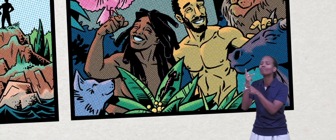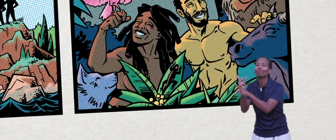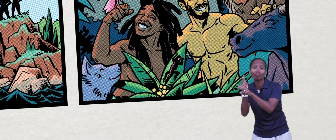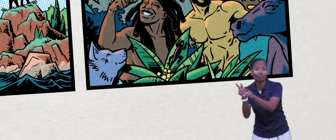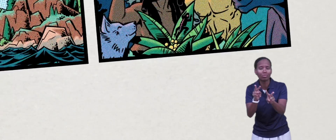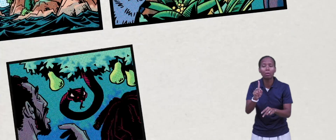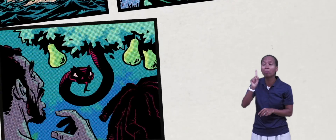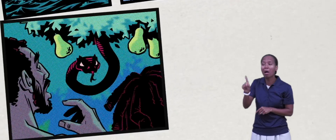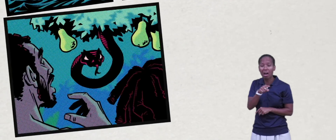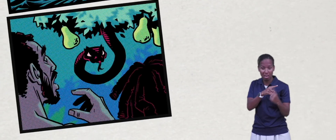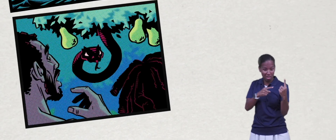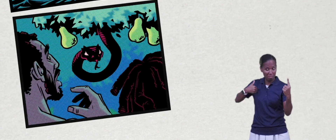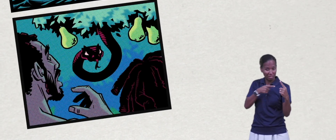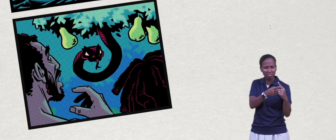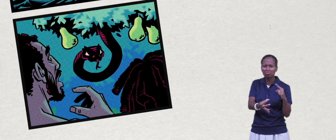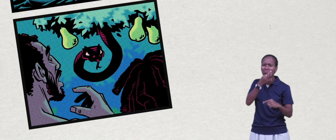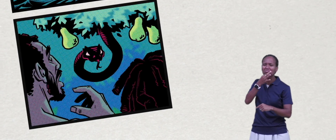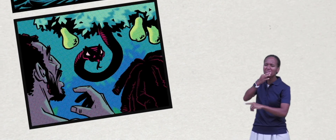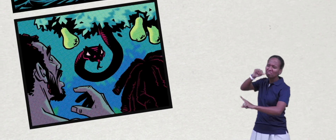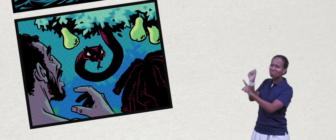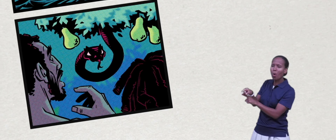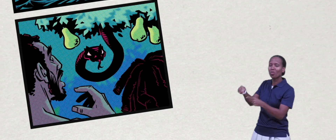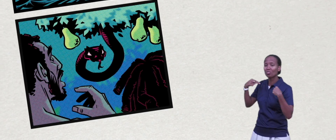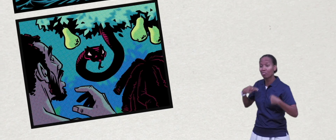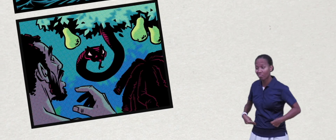But keep reading, and the humans are deceived by a beast.